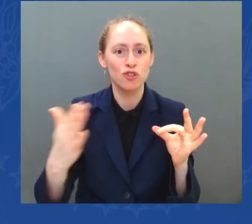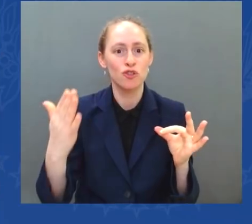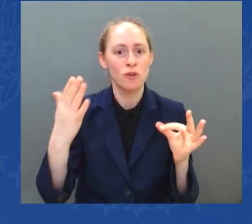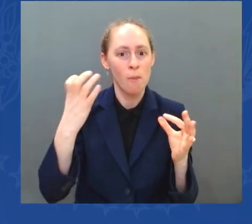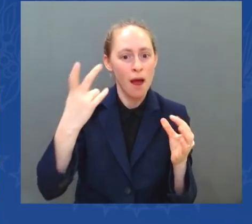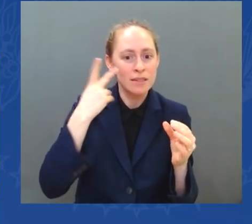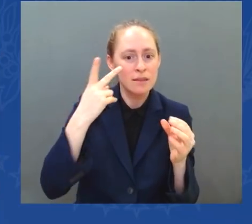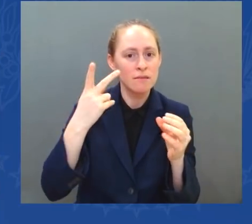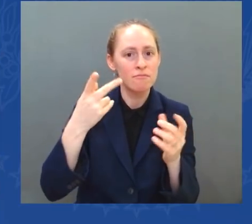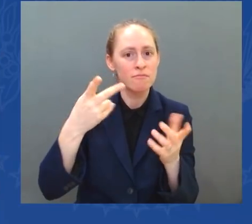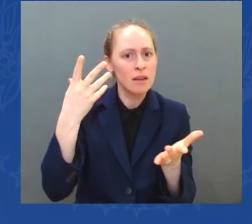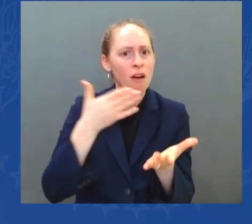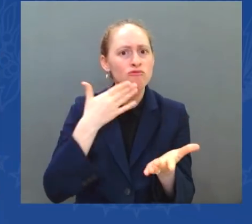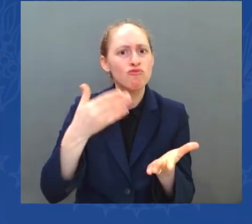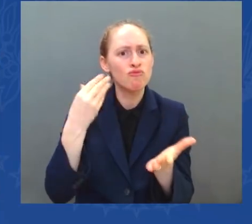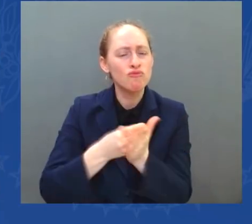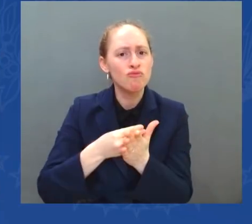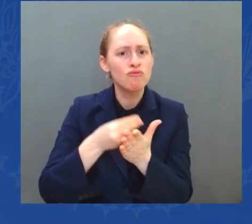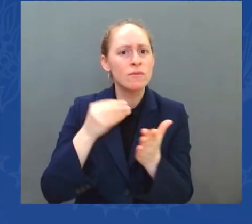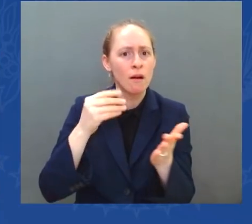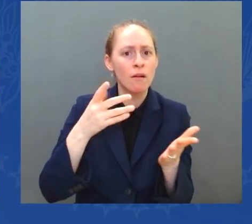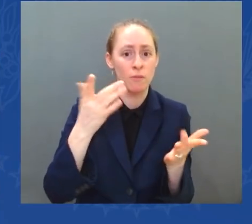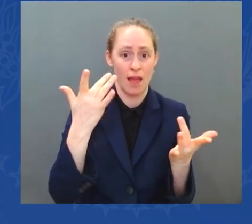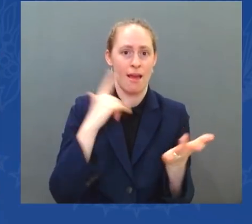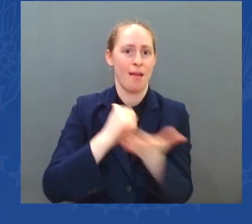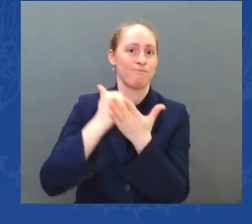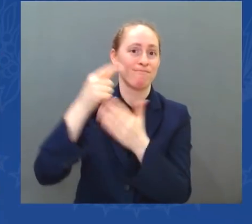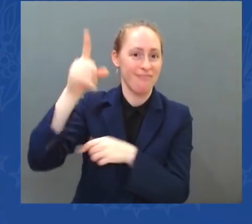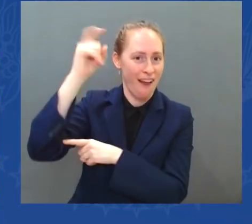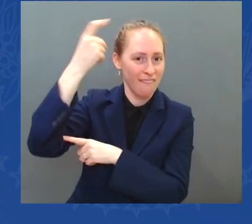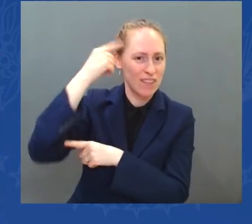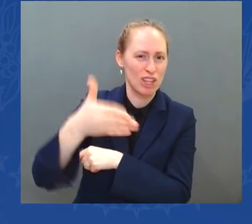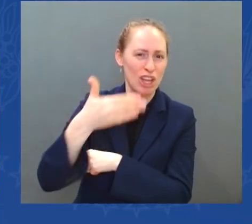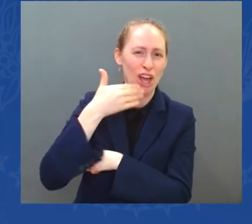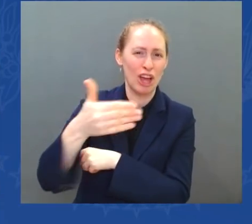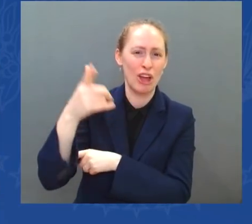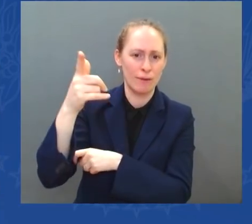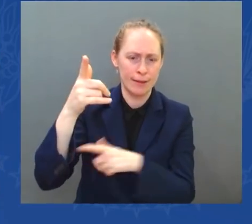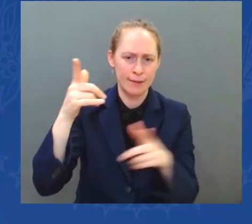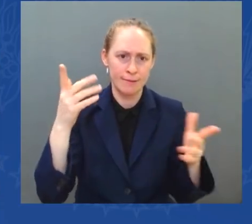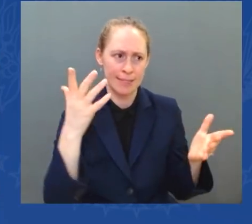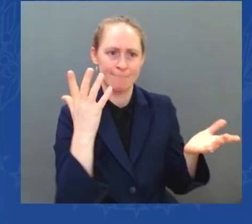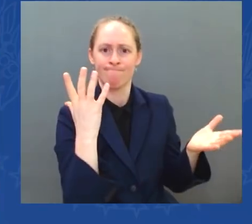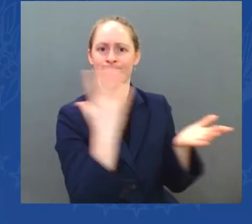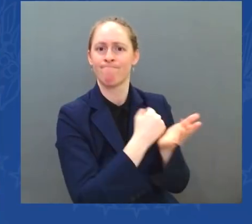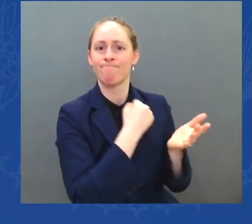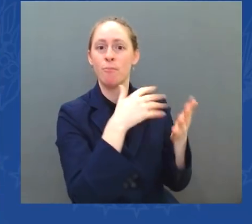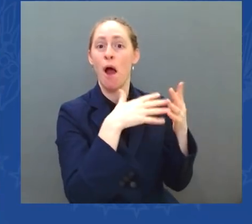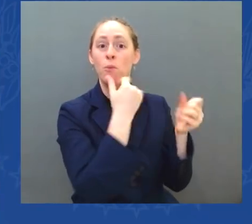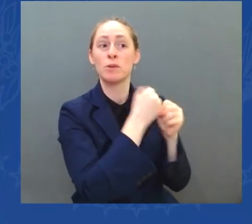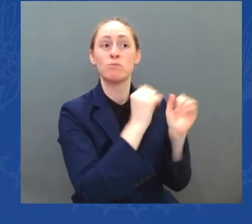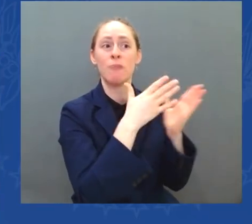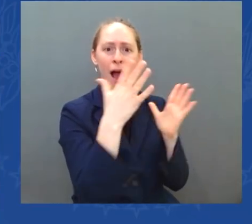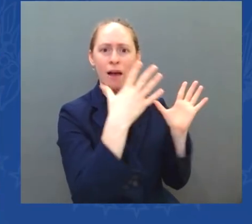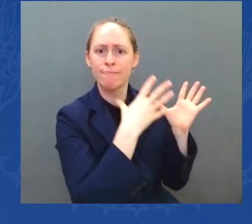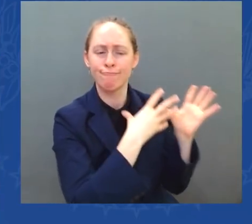That's 67,000 jobs ahead of where the state was before the pandemic hit. And unlike the past recoveries,